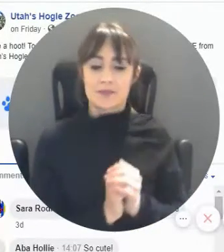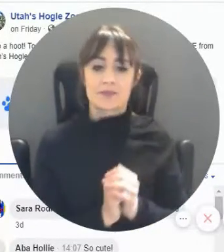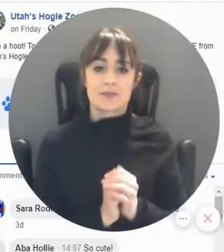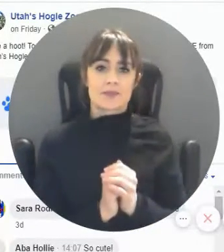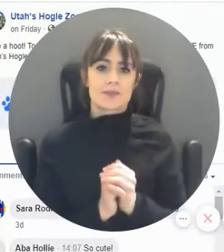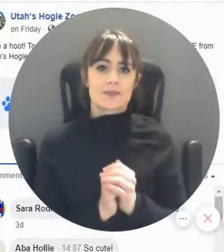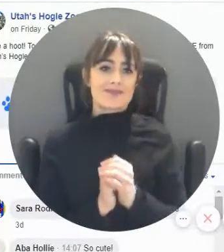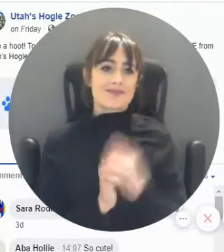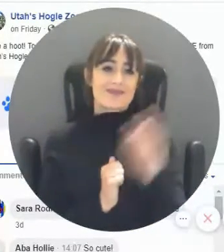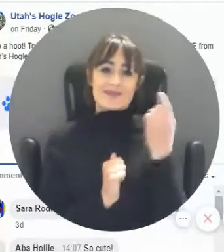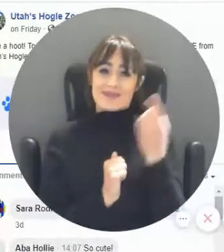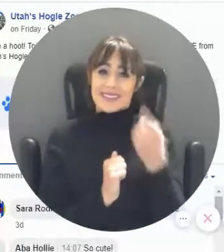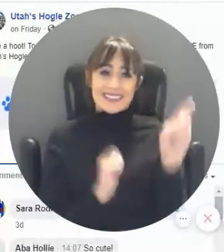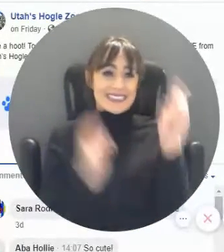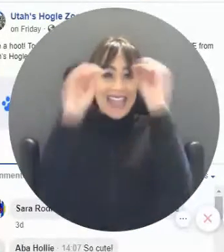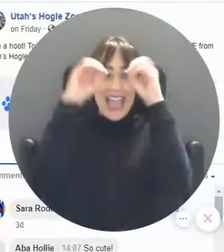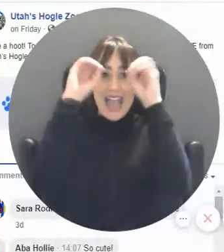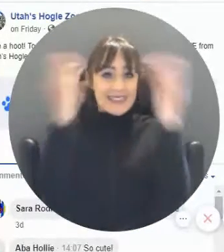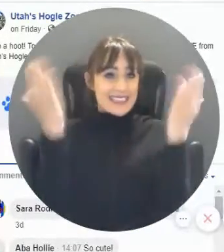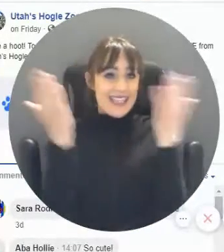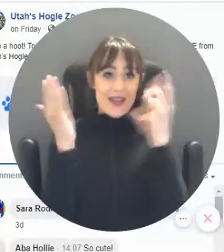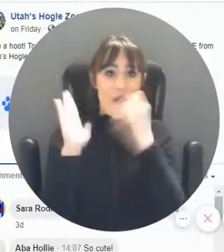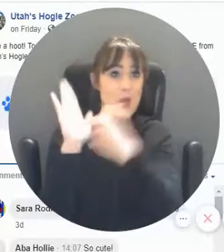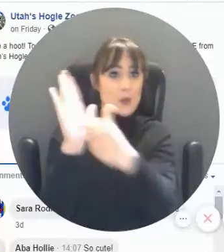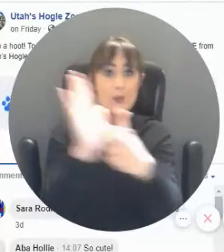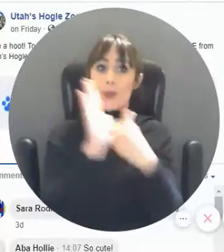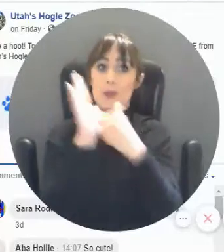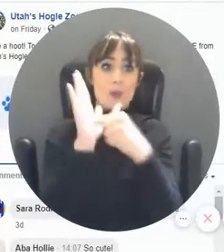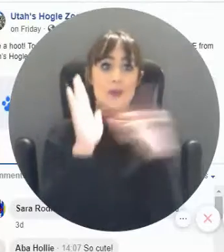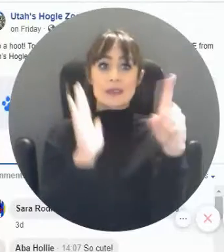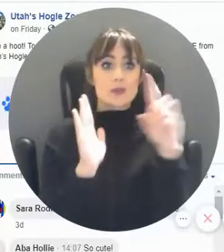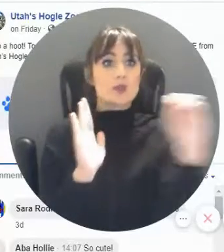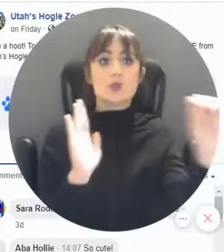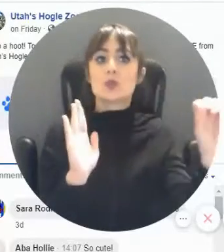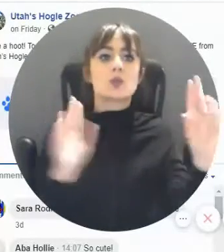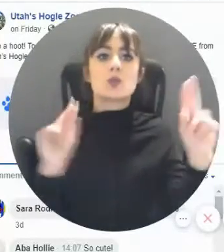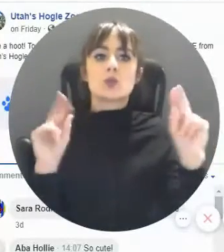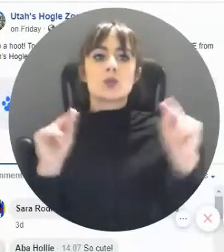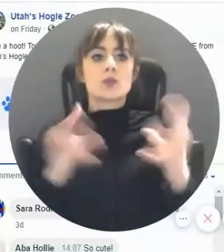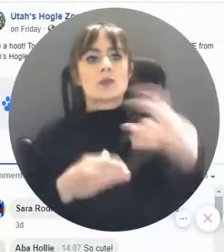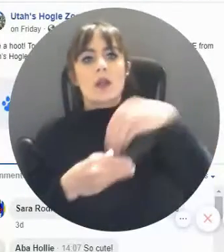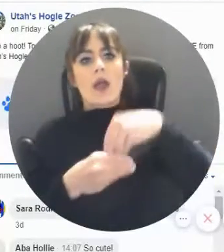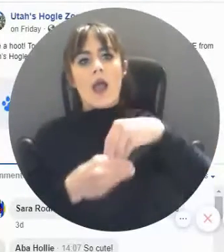public display here at the zoo. They're part of our ambassador animal program. Why don't you talk about that?